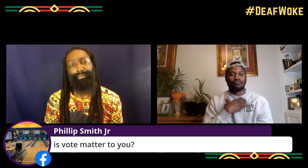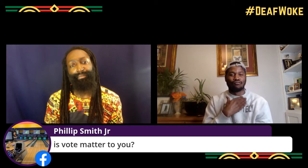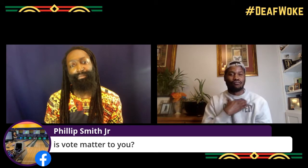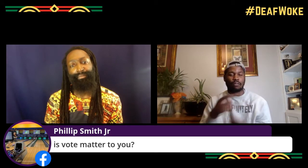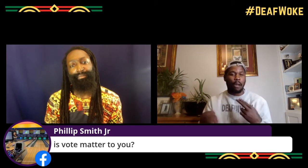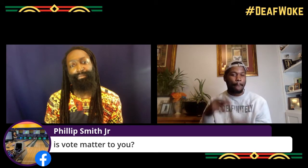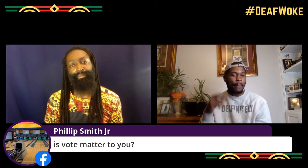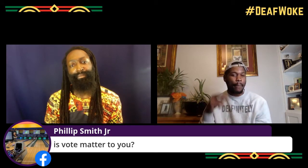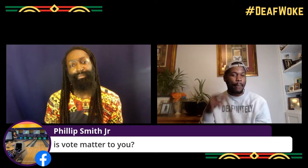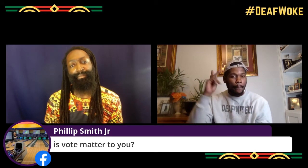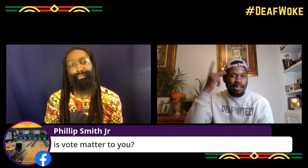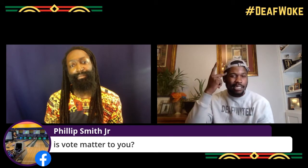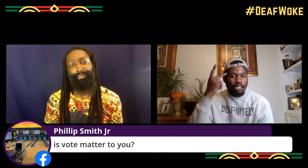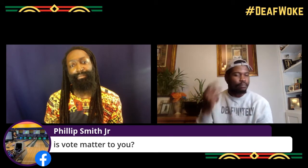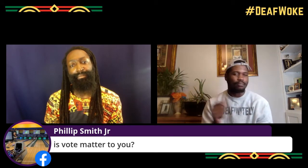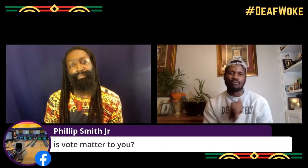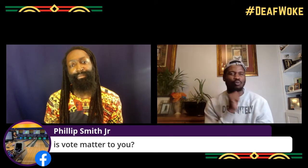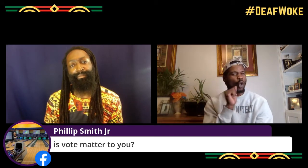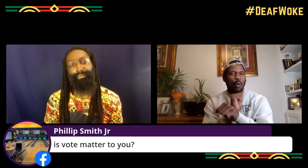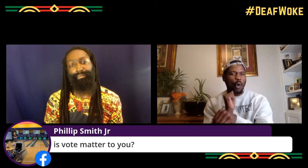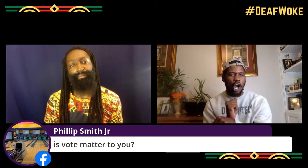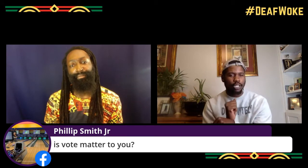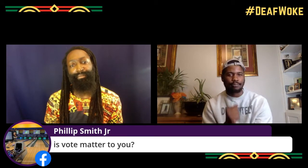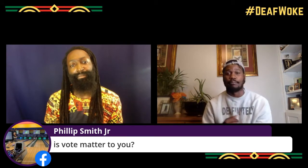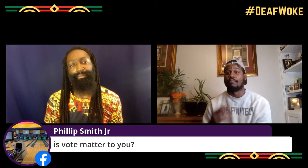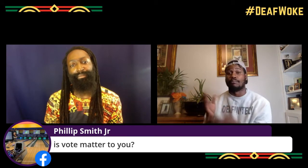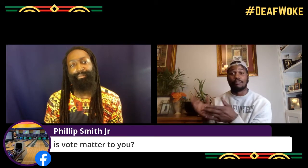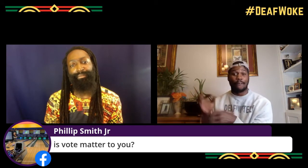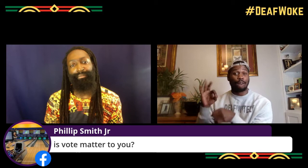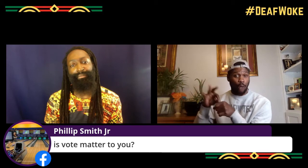You know, if we're on Facebook all day, all night complaining about something